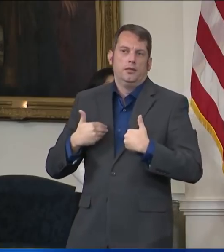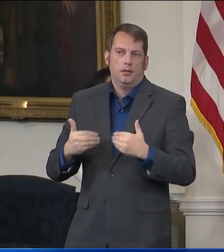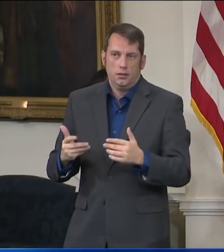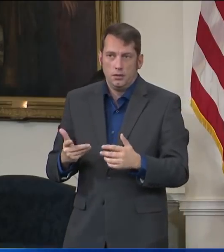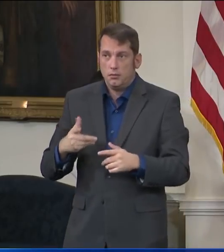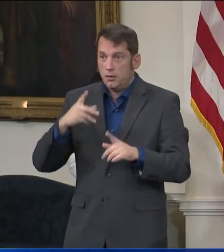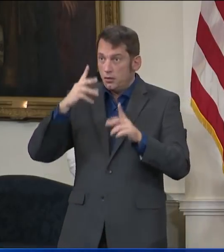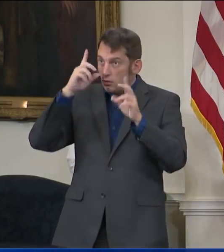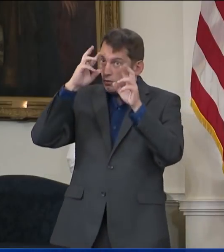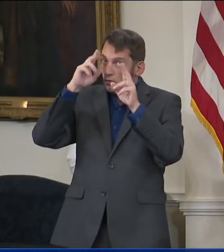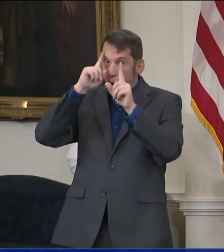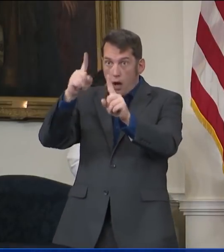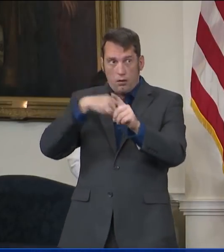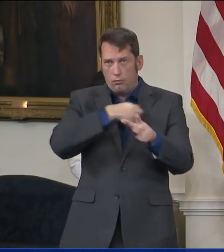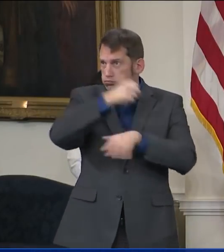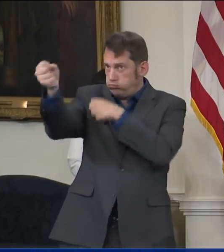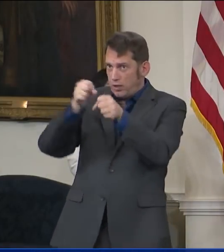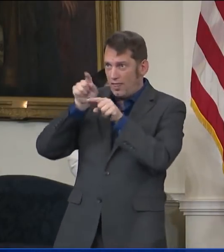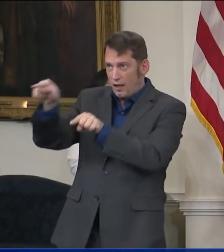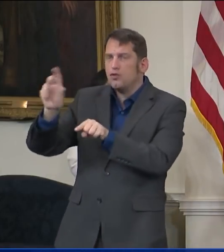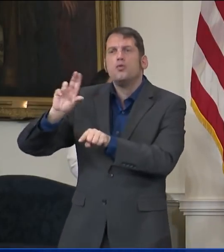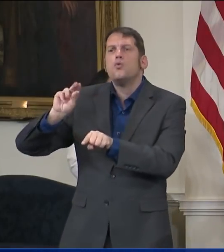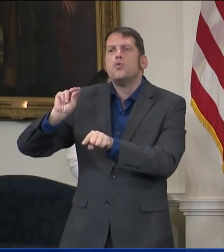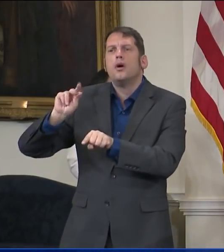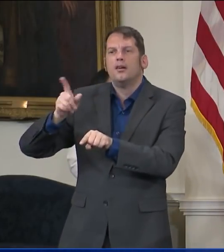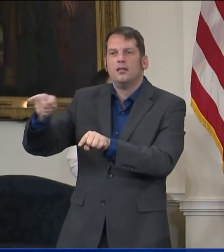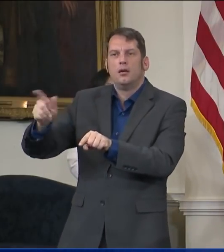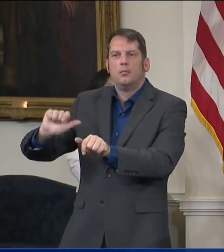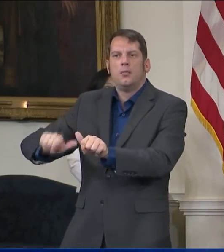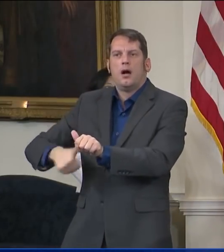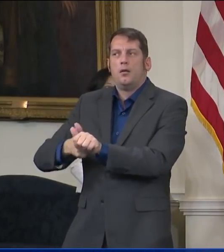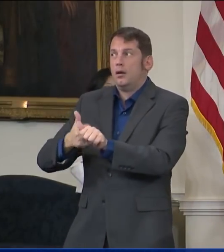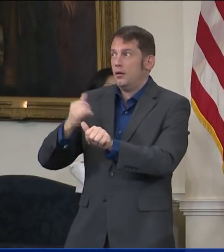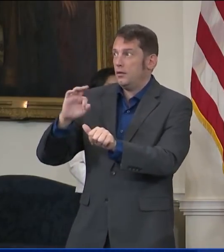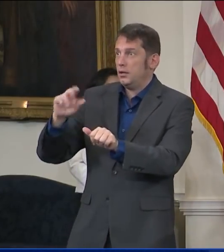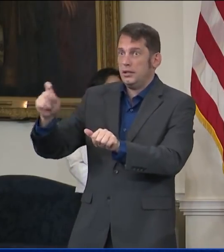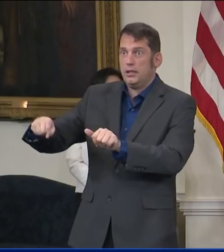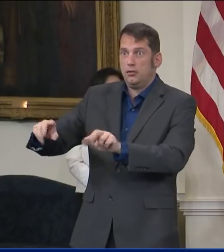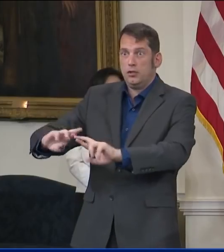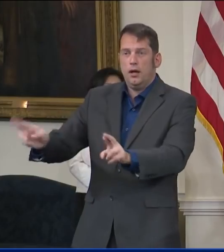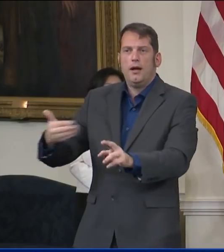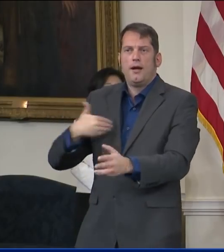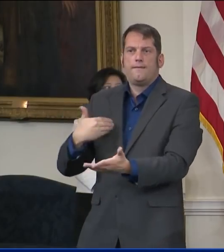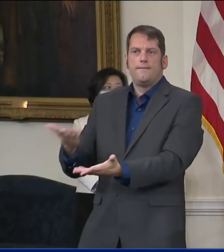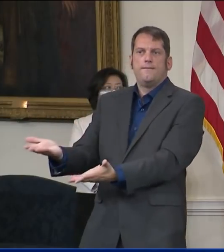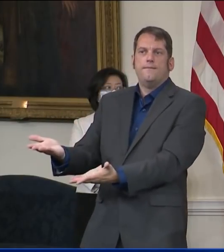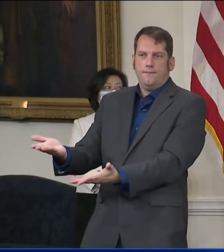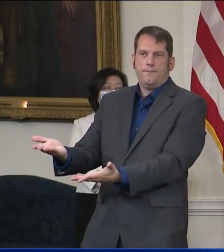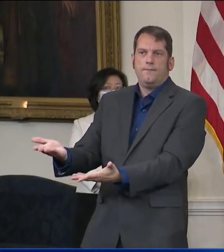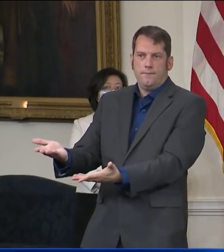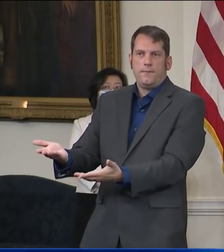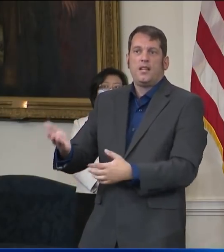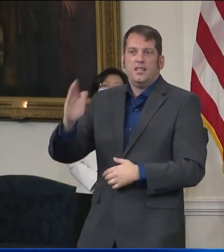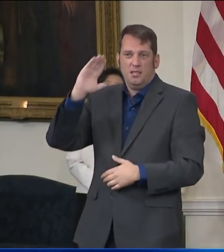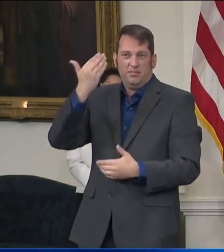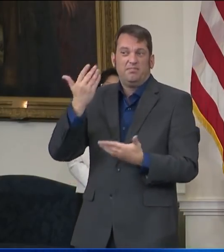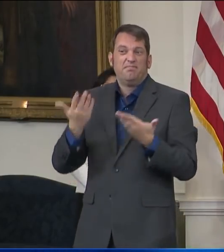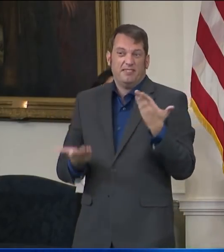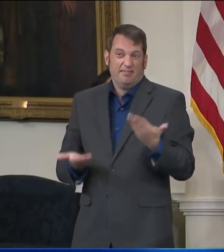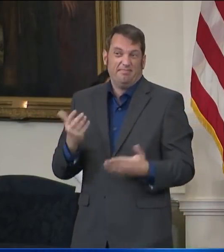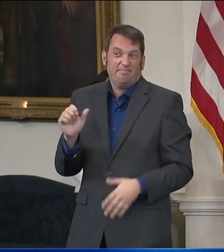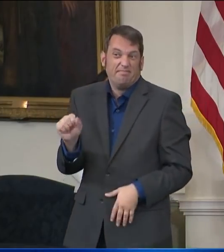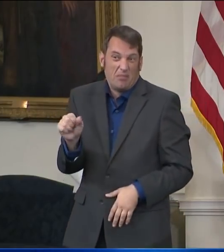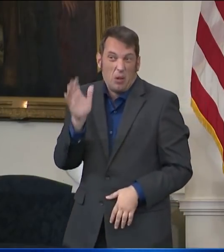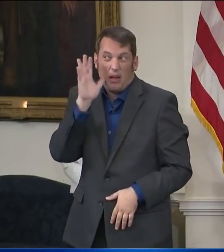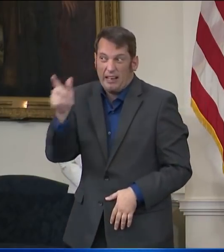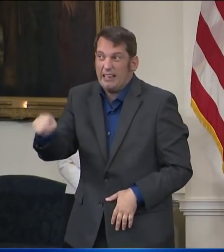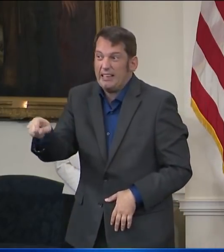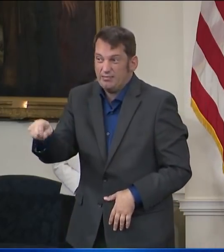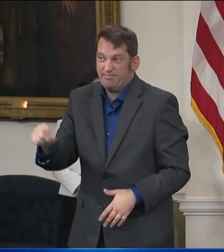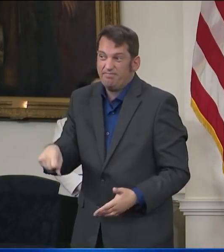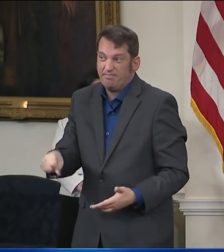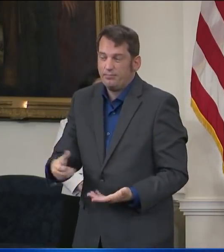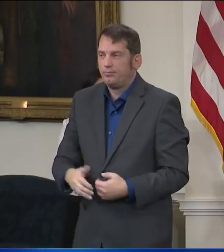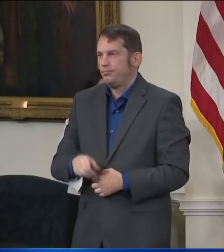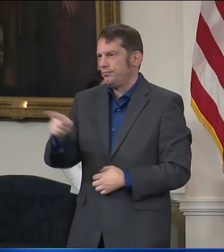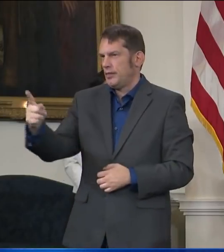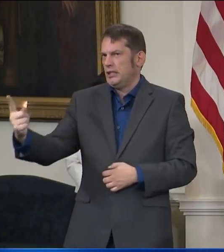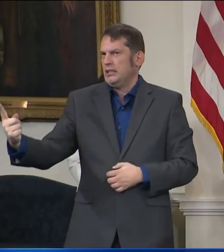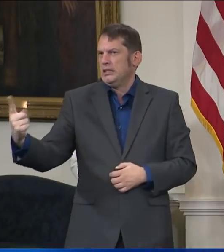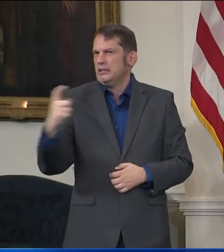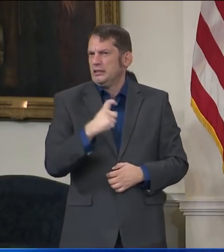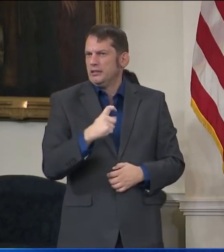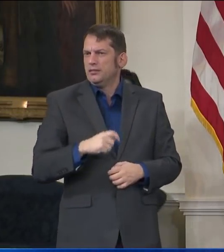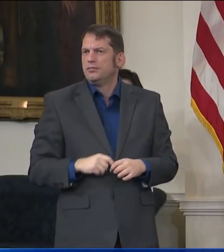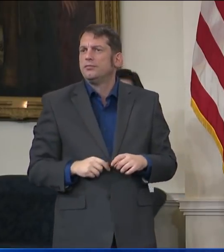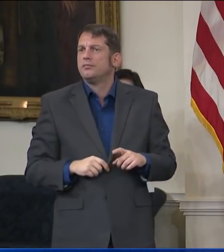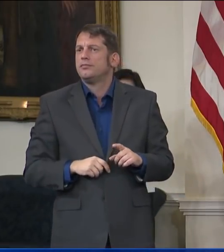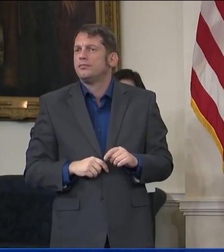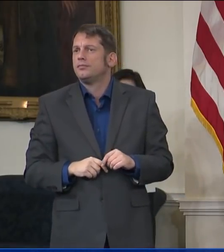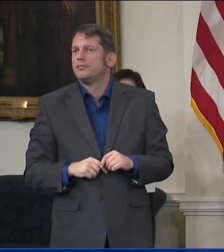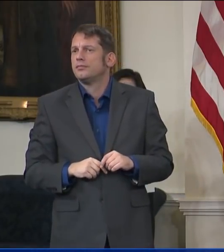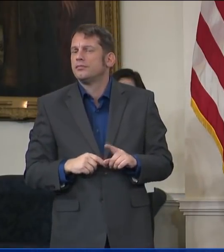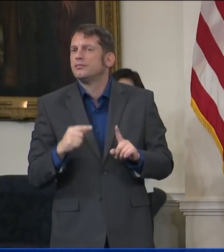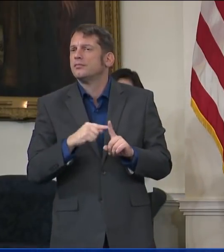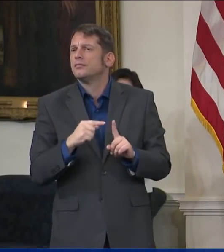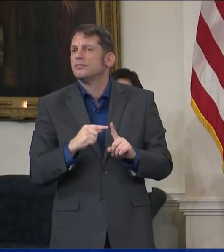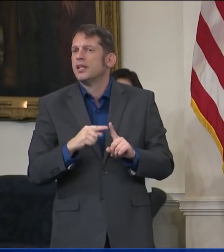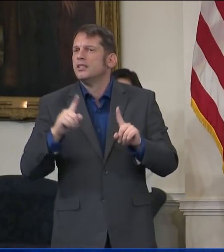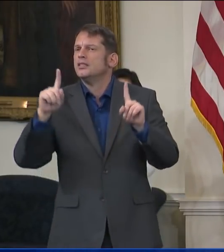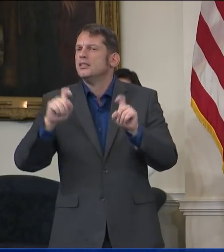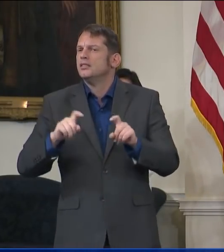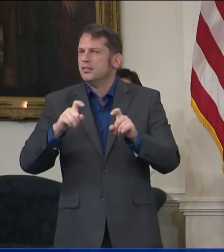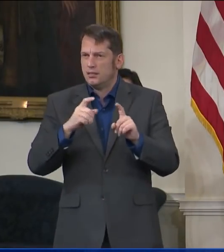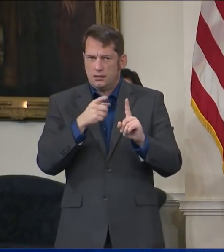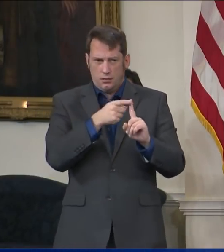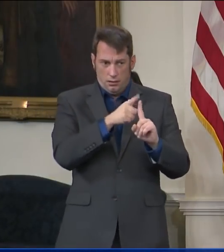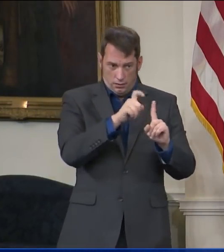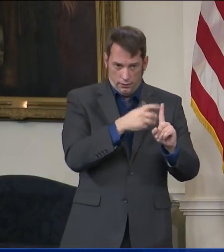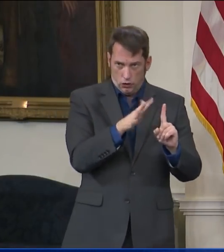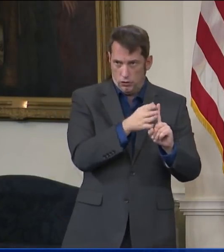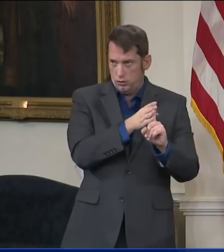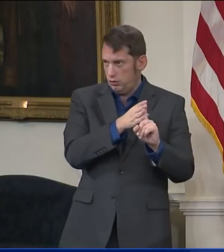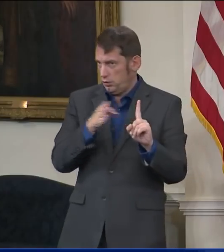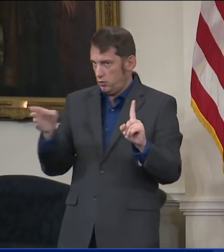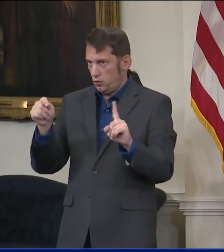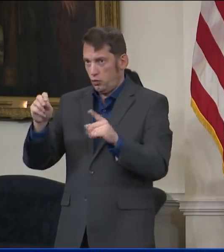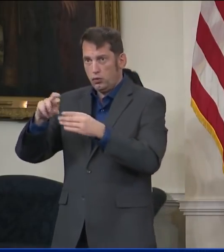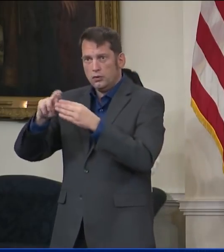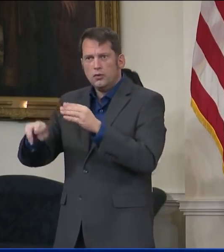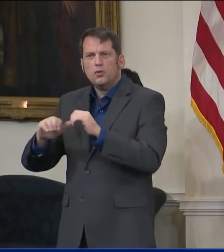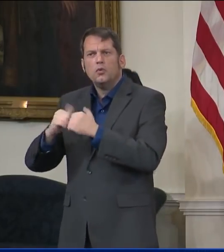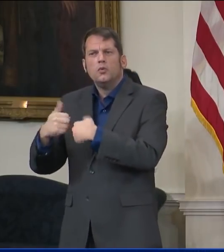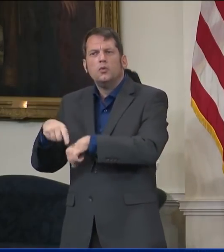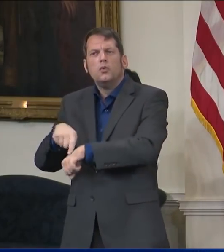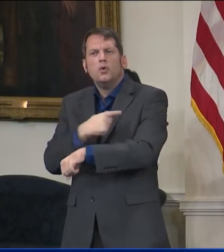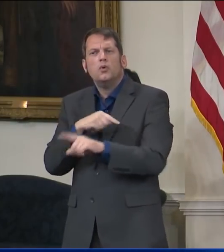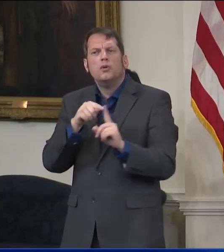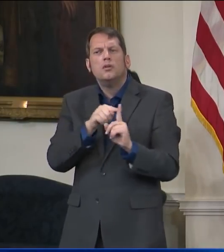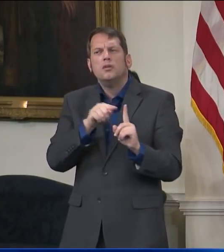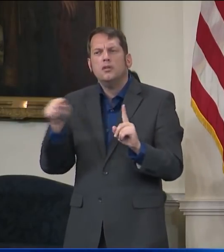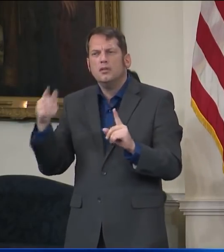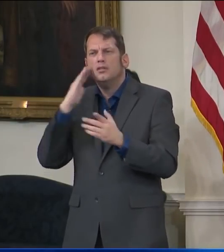OUR GOAL IS NOT TO FILL THEM UP WITH PEOPLE, BUT THEY ARE CURRENTLY STILL AVAILABLE AND READY TO HANDLE THAT AND IT CERTAINLY LOOKING MORE LIKELY THAT WE MAY NEED TO.